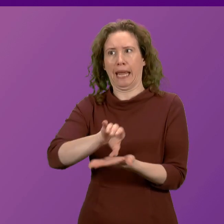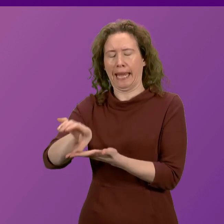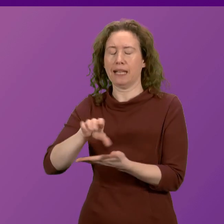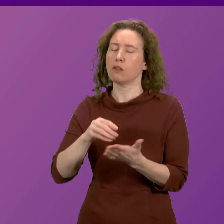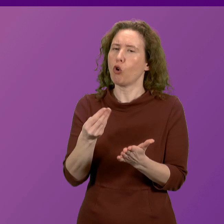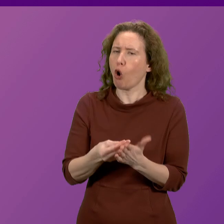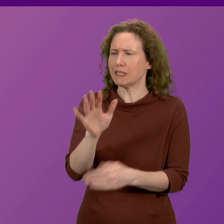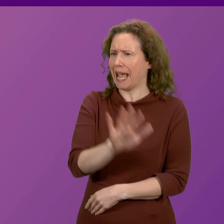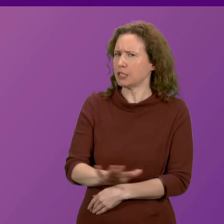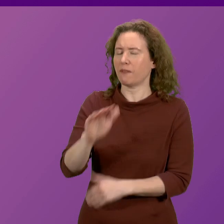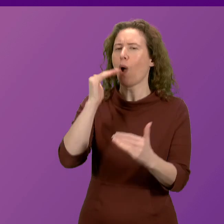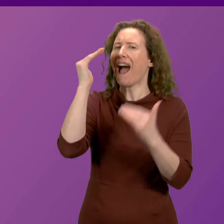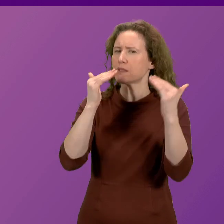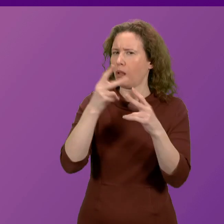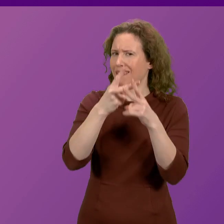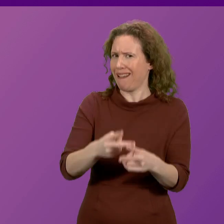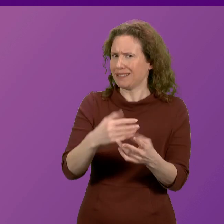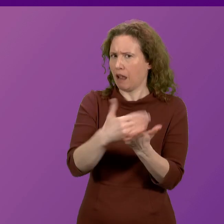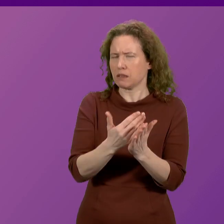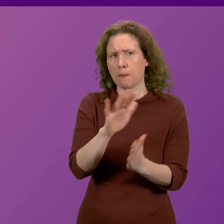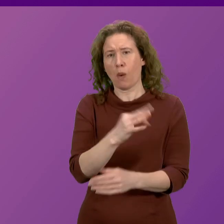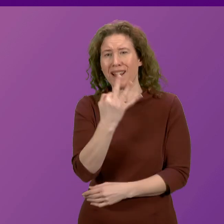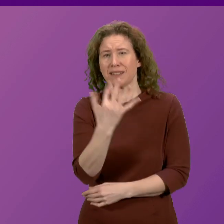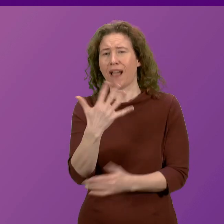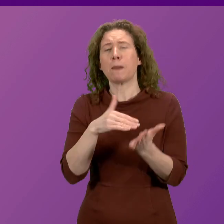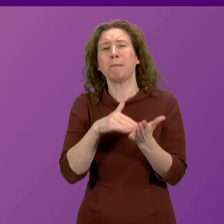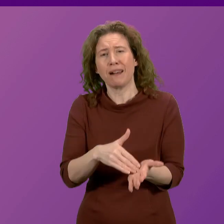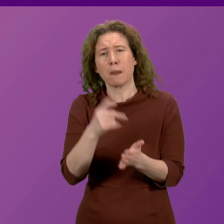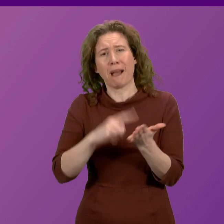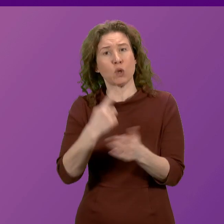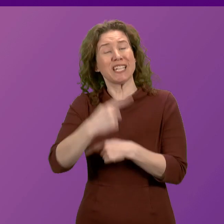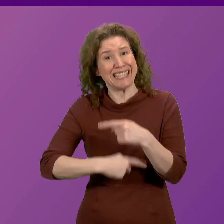sector at least £85 million per year. We have outlined that to the United Kingdom